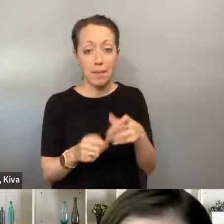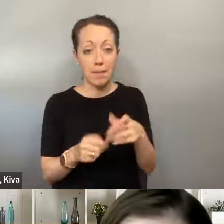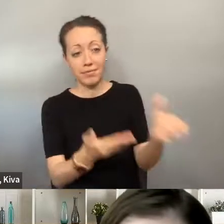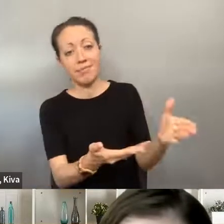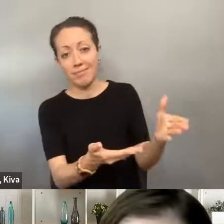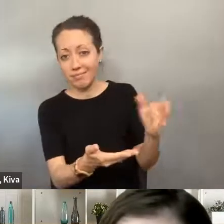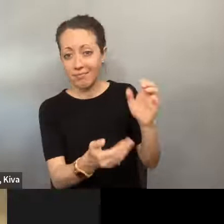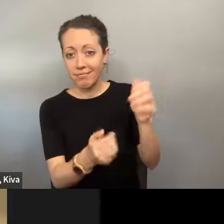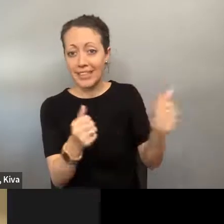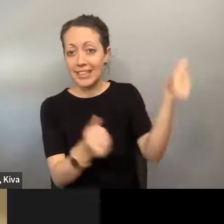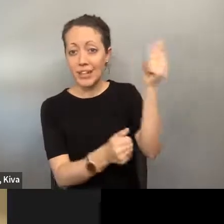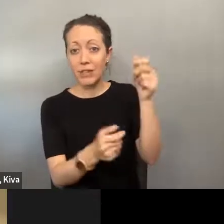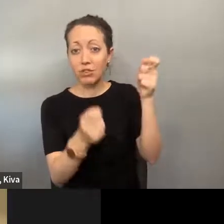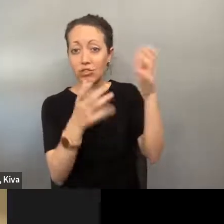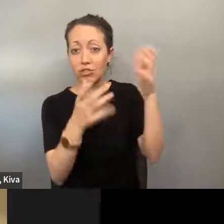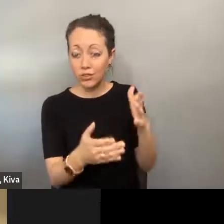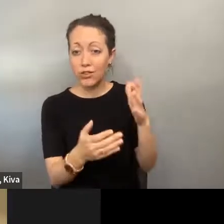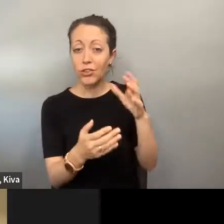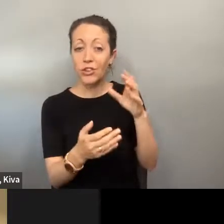communications group@ Disability Rights Florida.org.